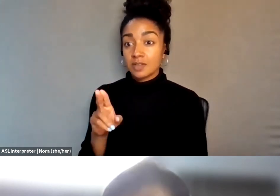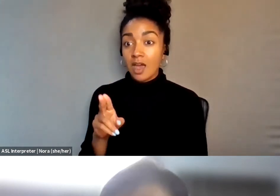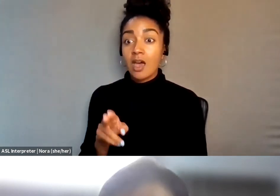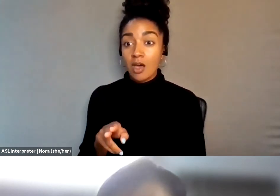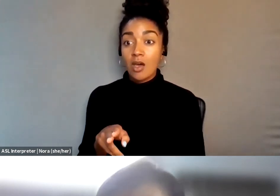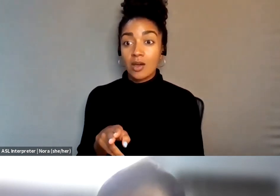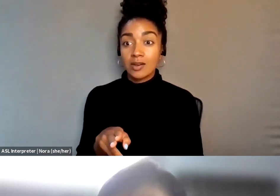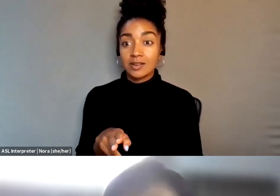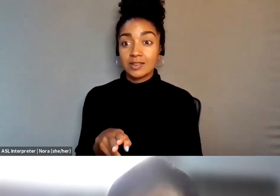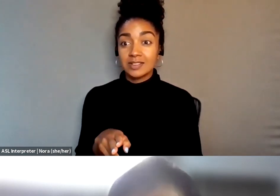Okay, you just continue?